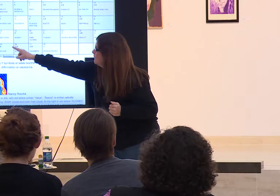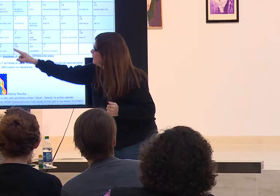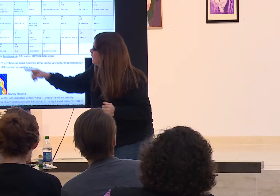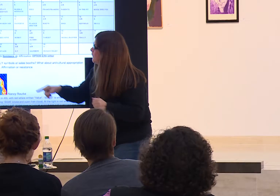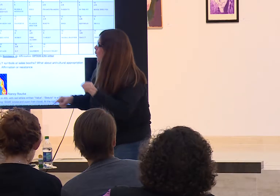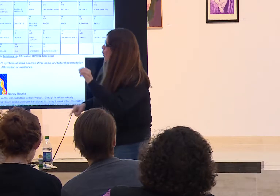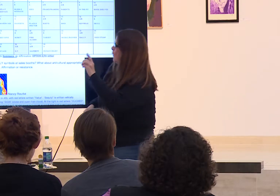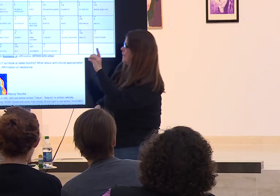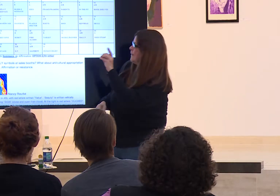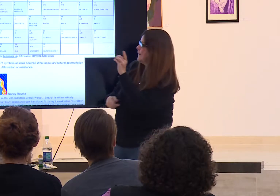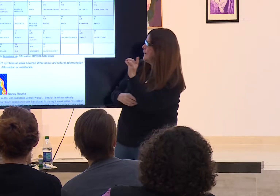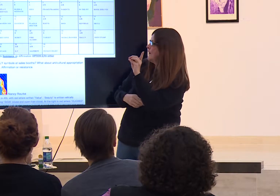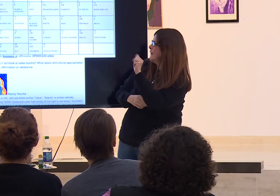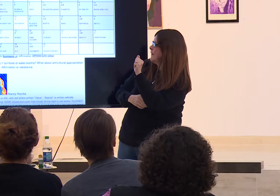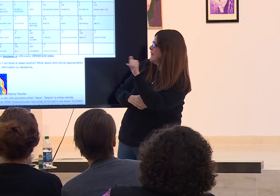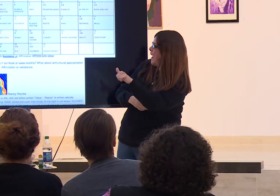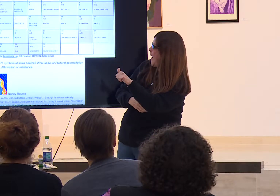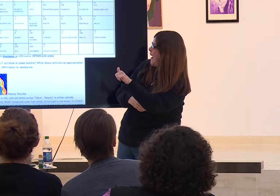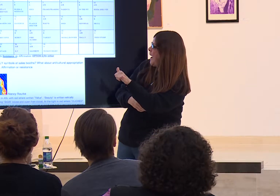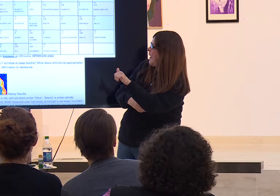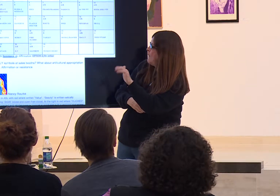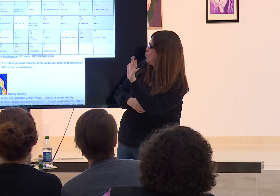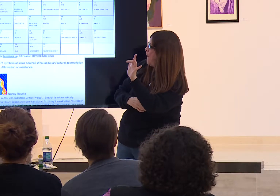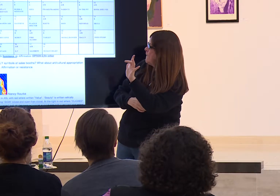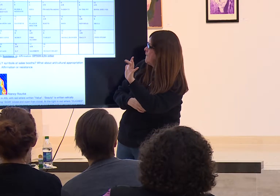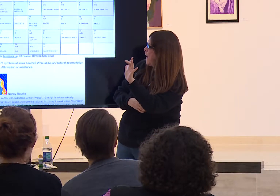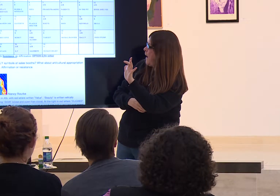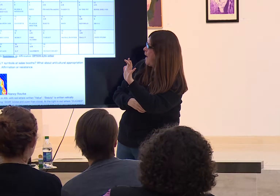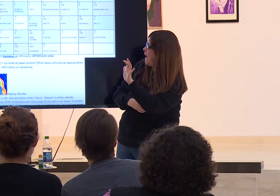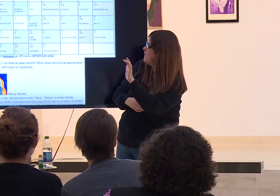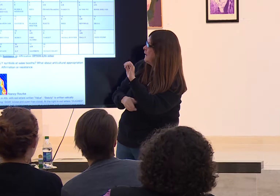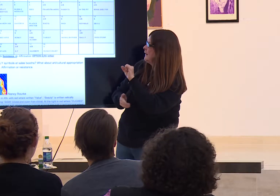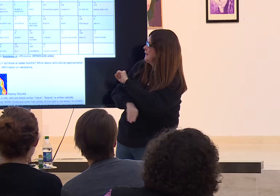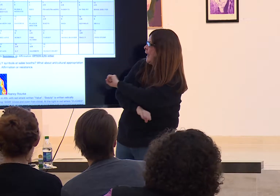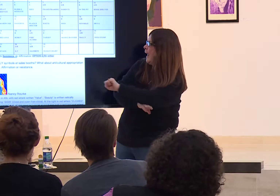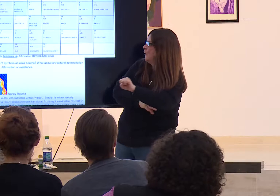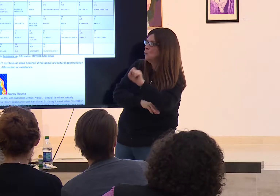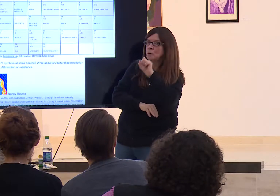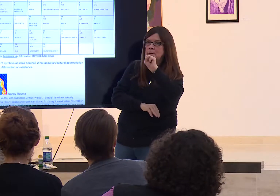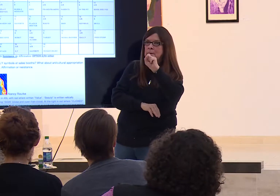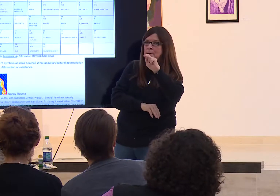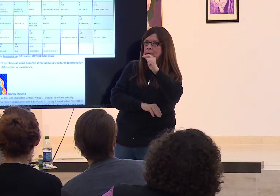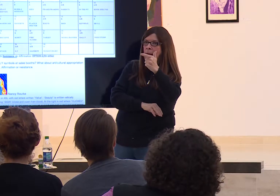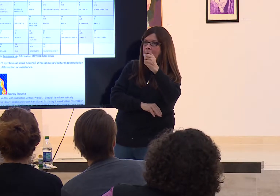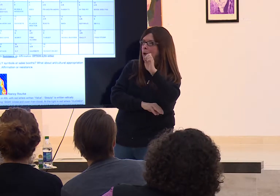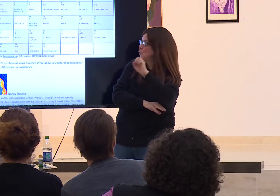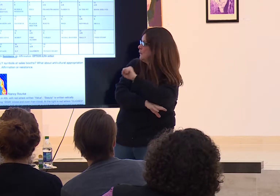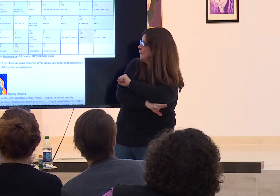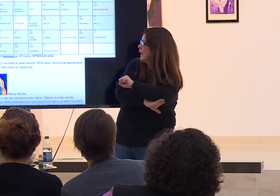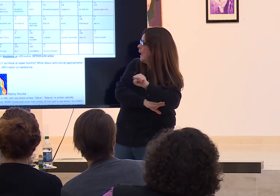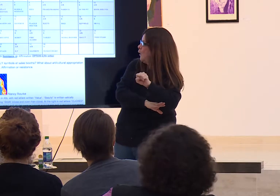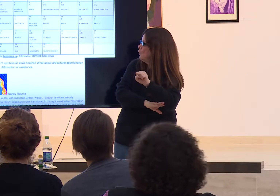what I meant, and so these art examples really make it extra clear. The first--